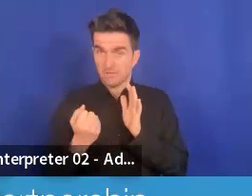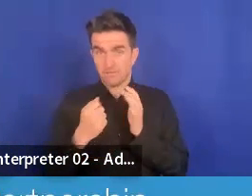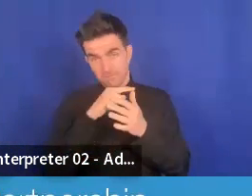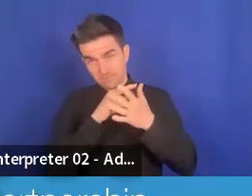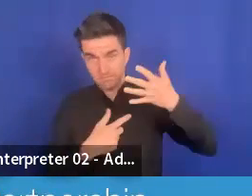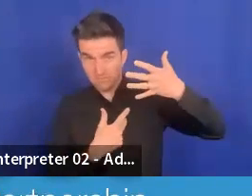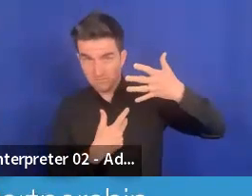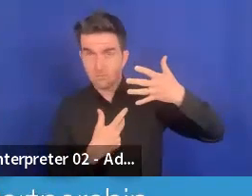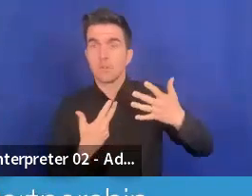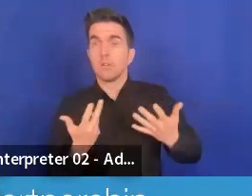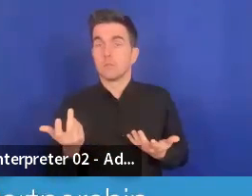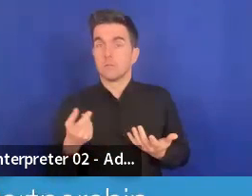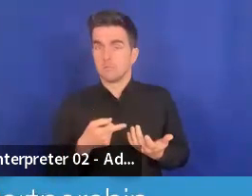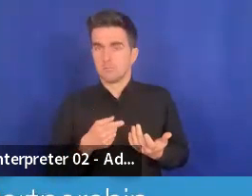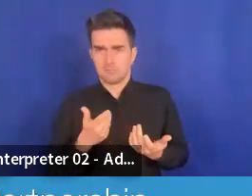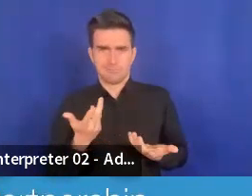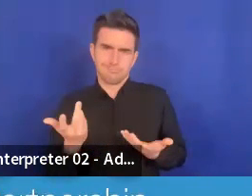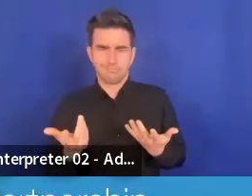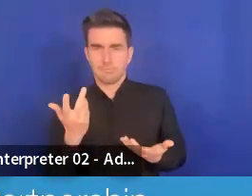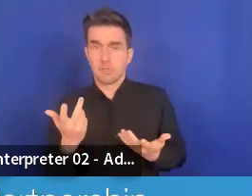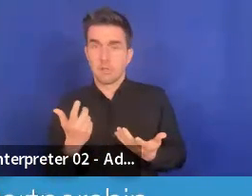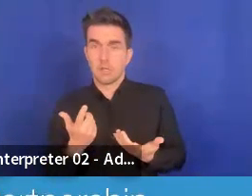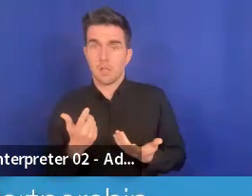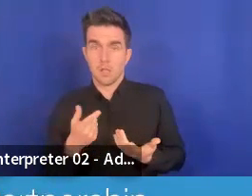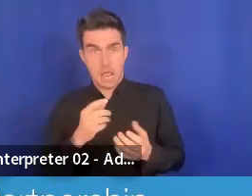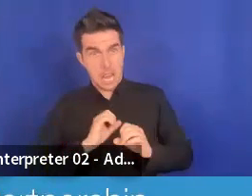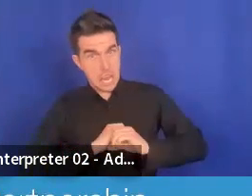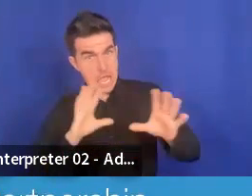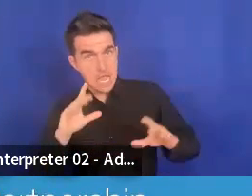Area Number 6.